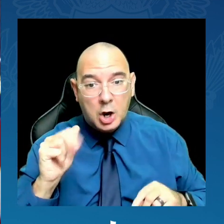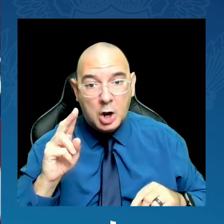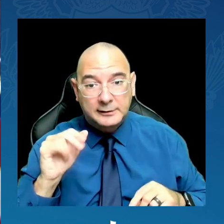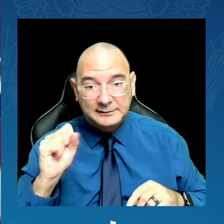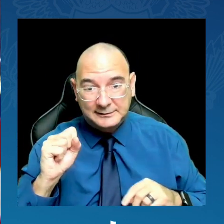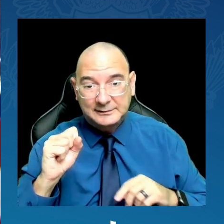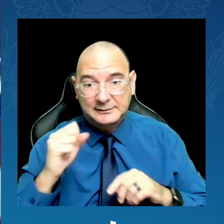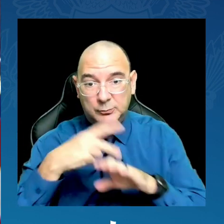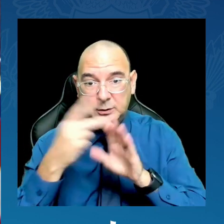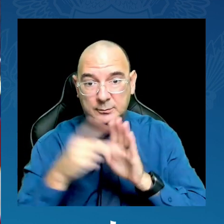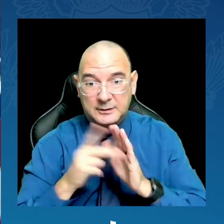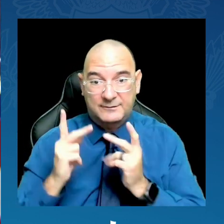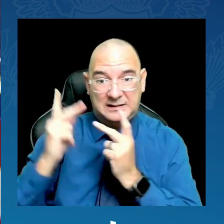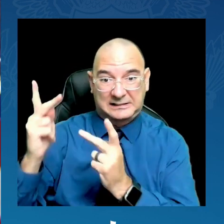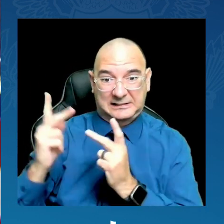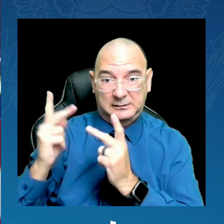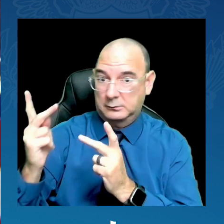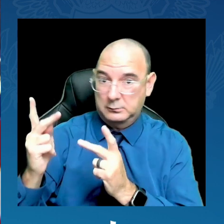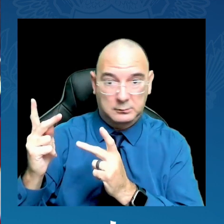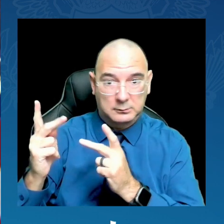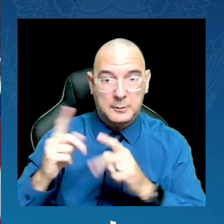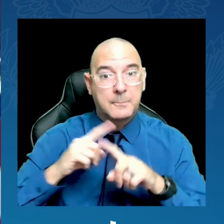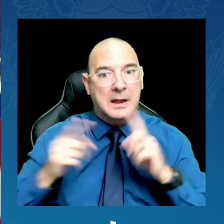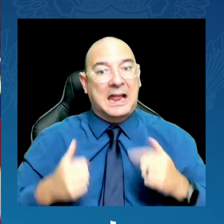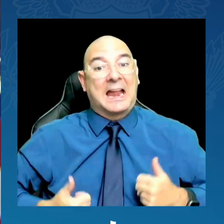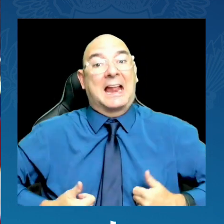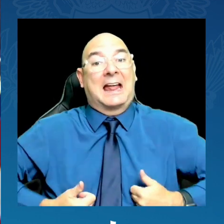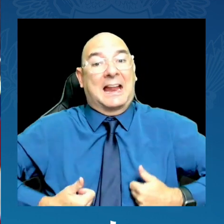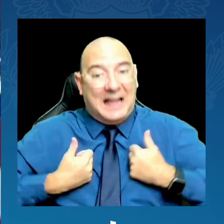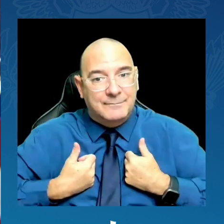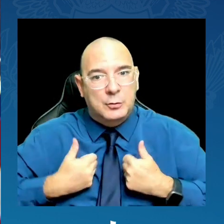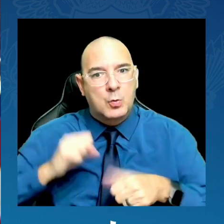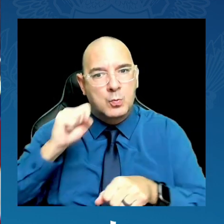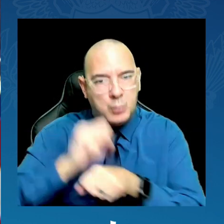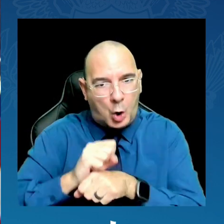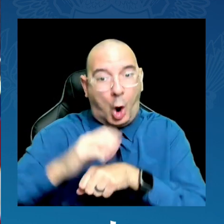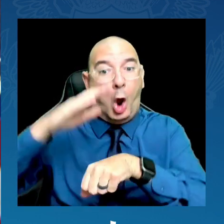but to live and to work on the Moon. Think about that.